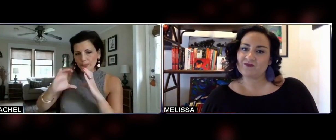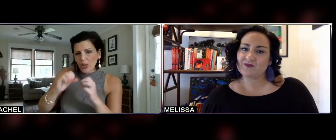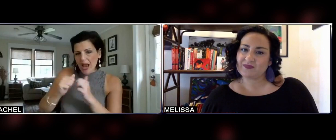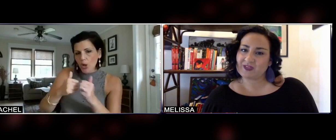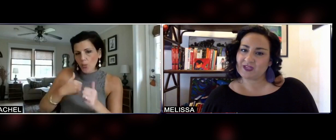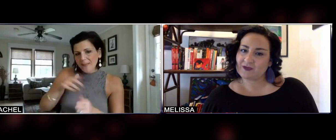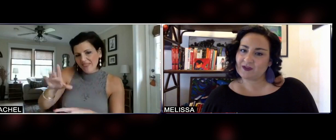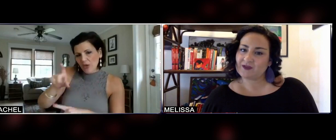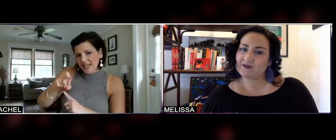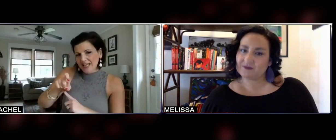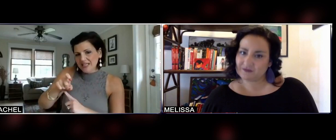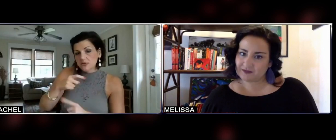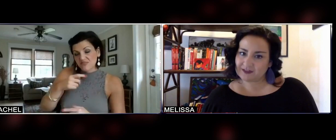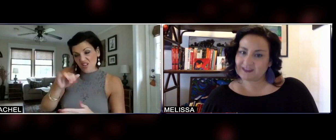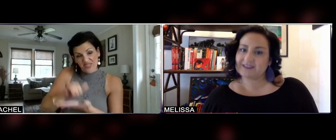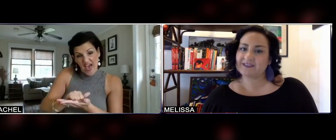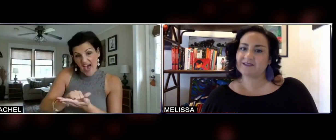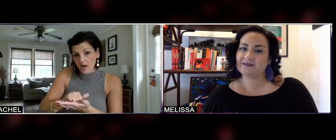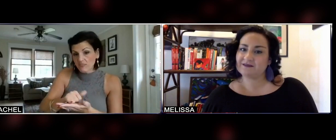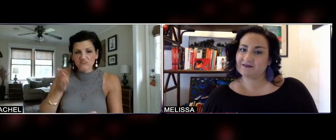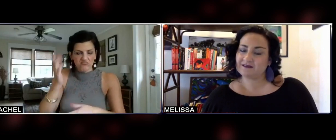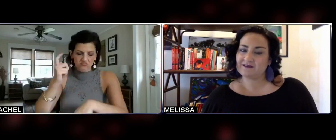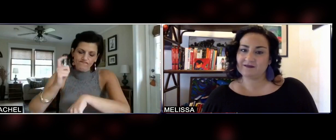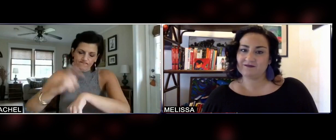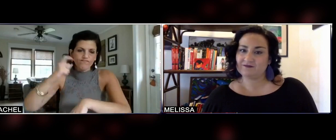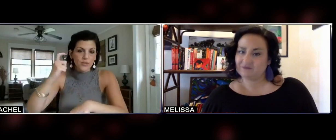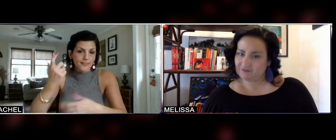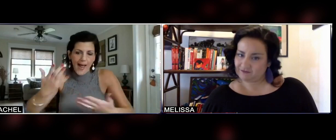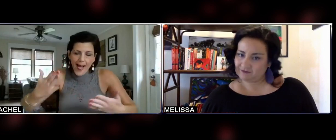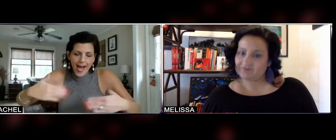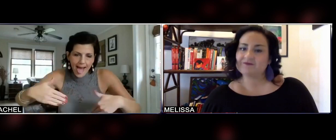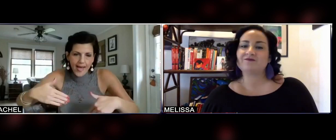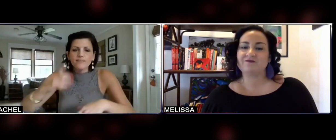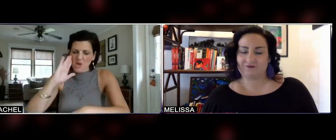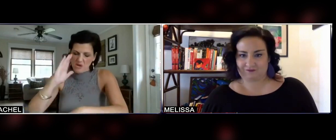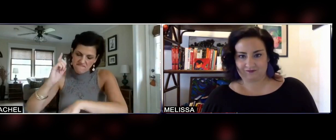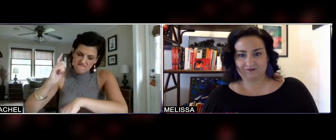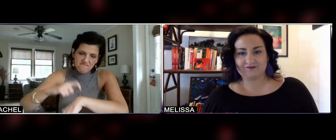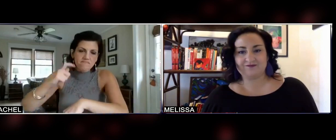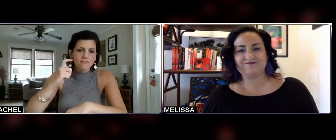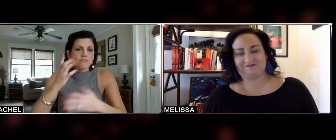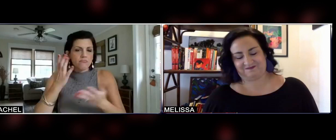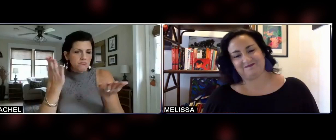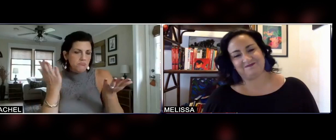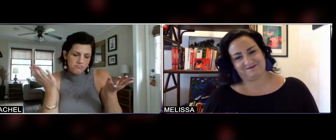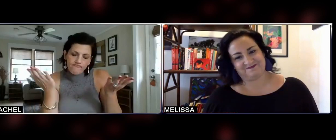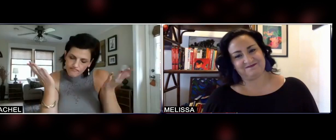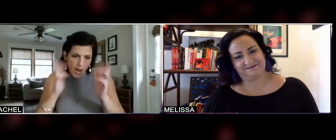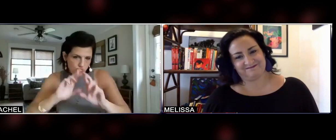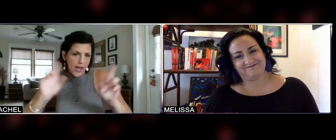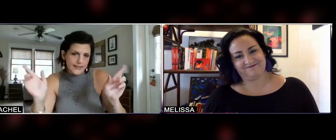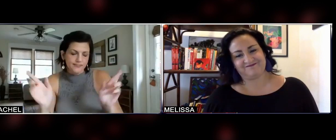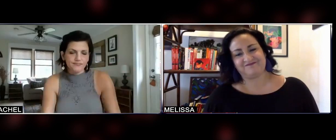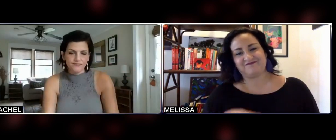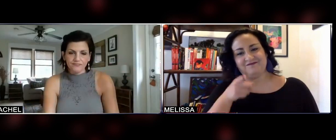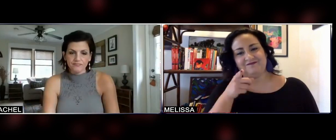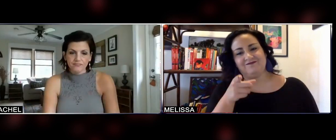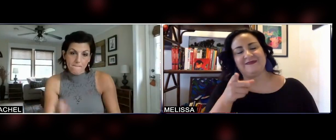The kids are starting to communicate their needs with me. Someday we will be ready.